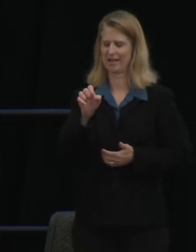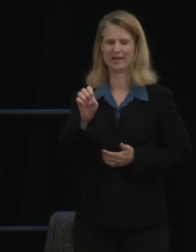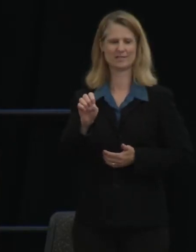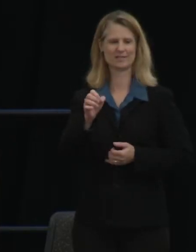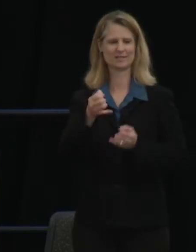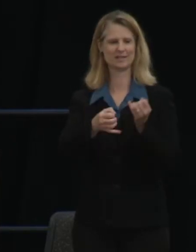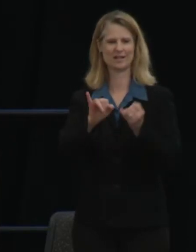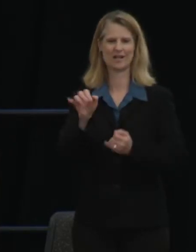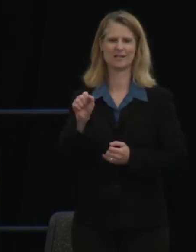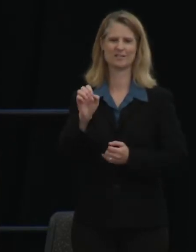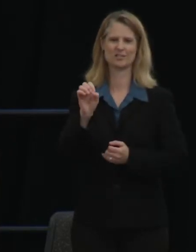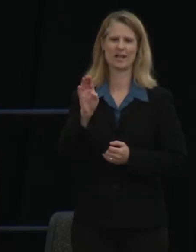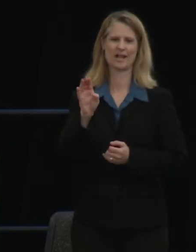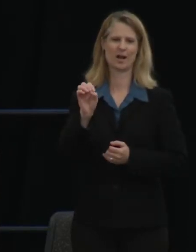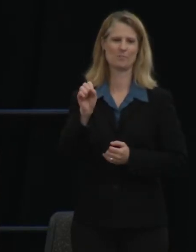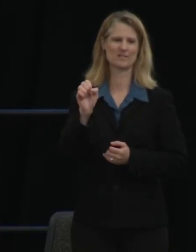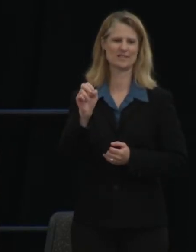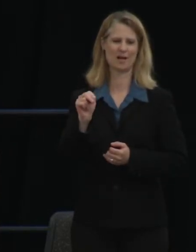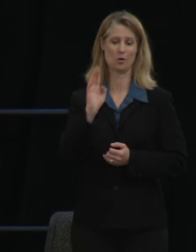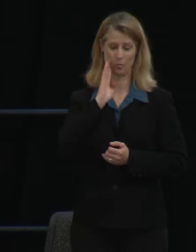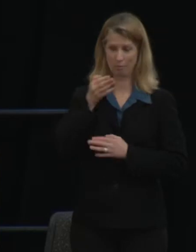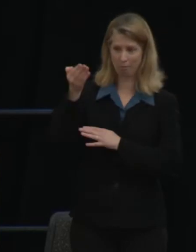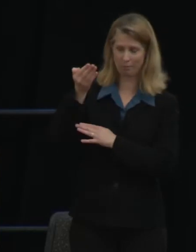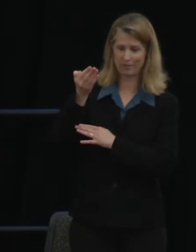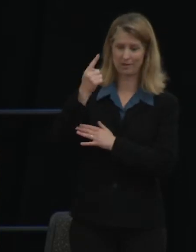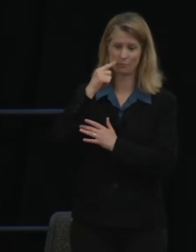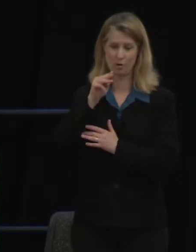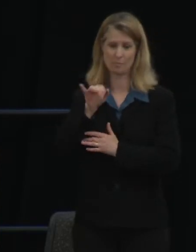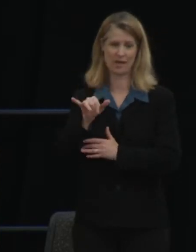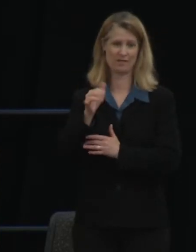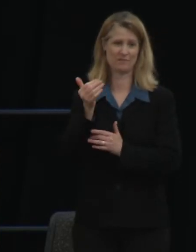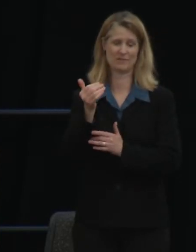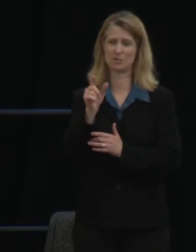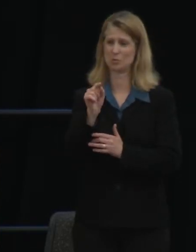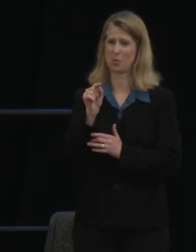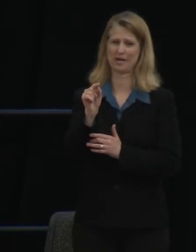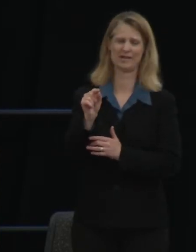who will be speaking on behalf of the May 2015 BSN class.